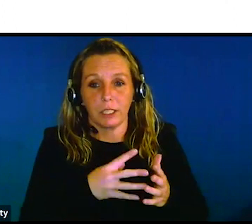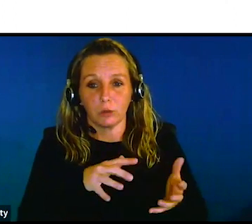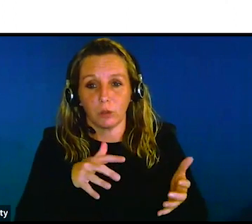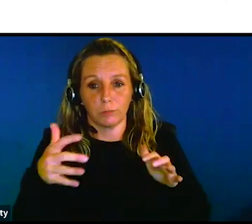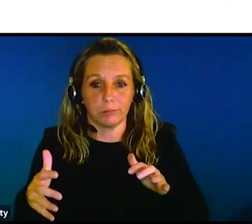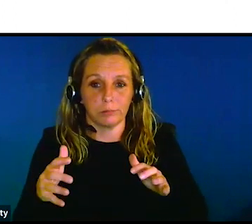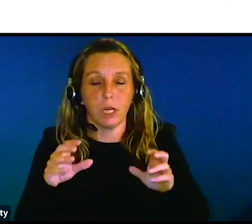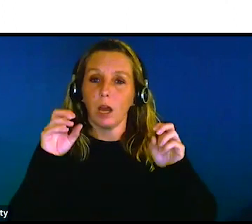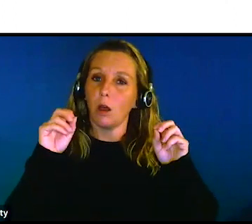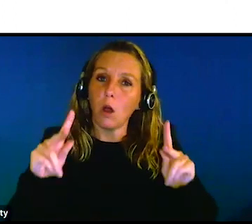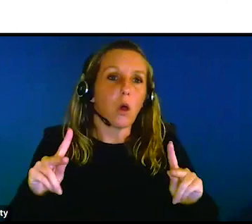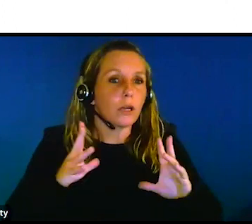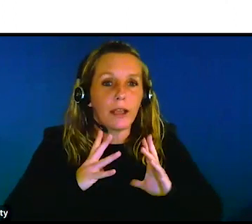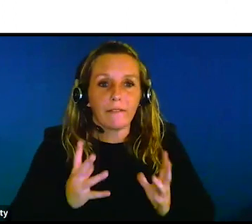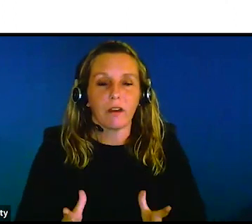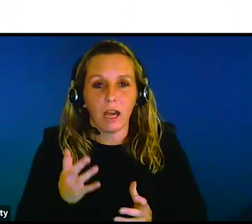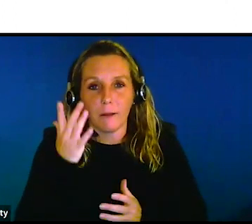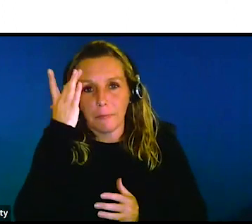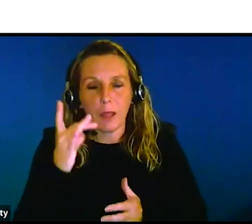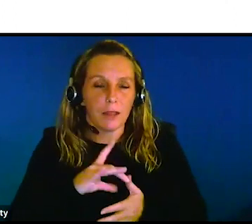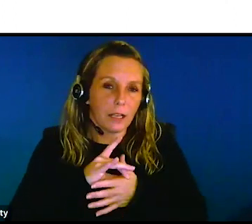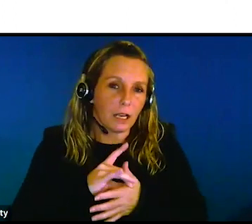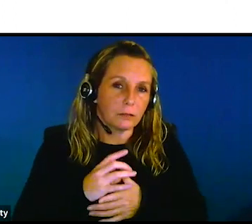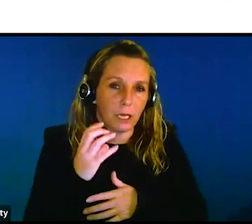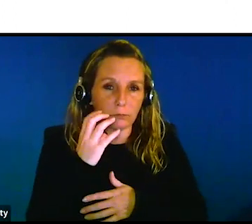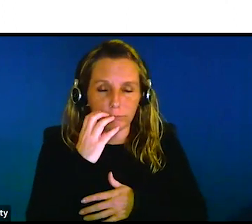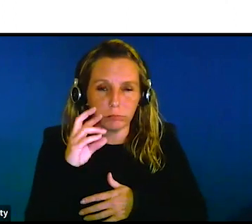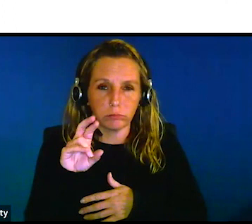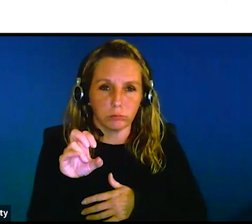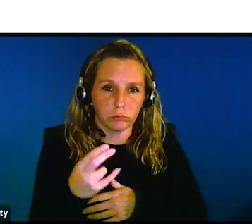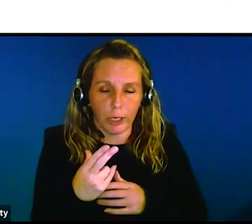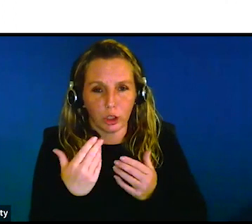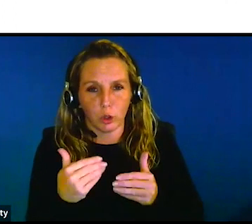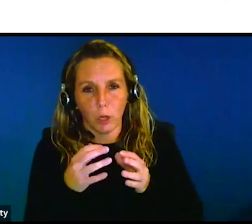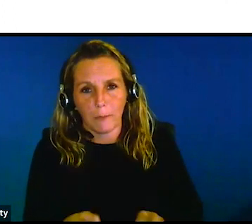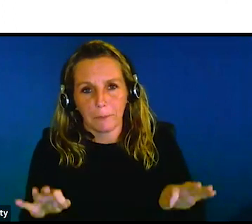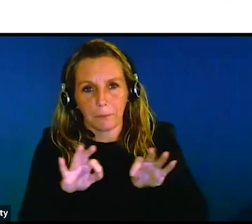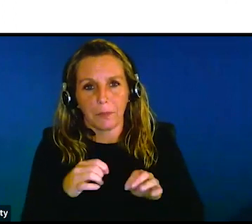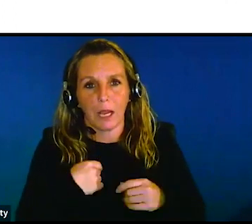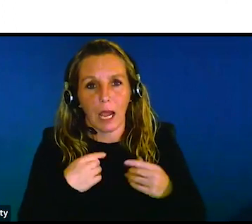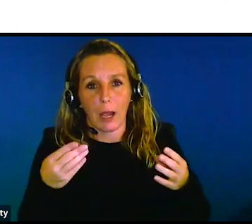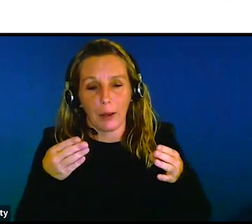because that content was so rich and so important. What I'm betting is that your your thinking